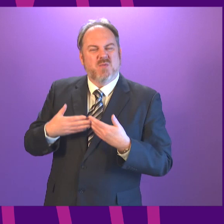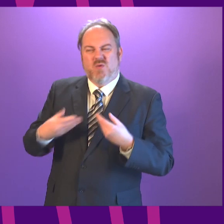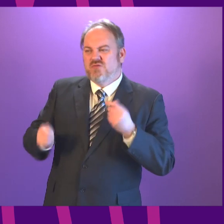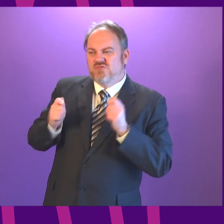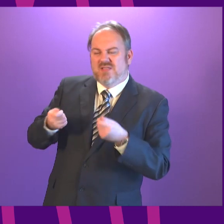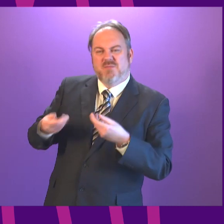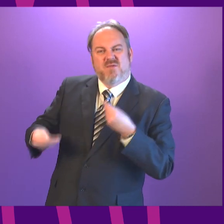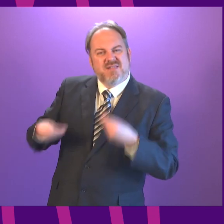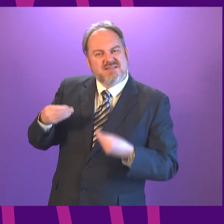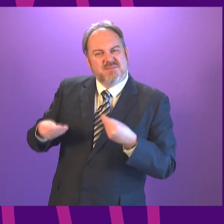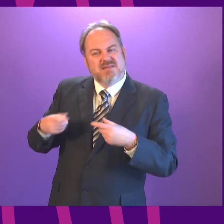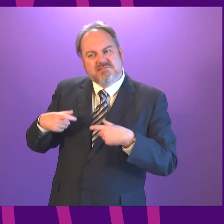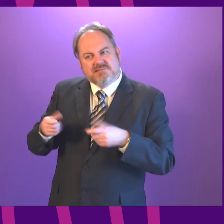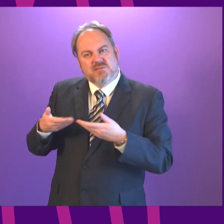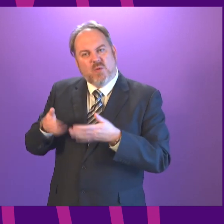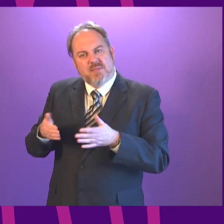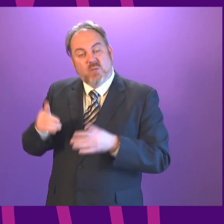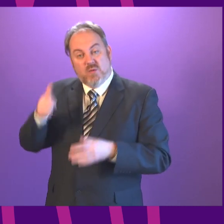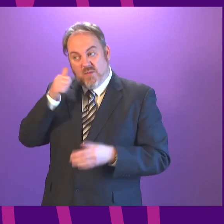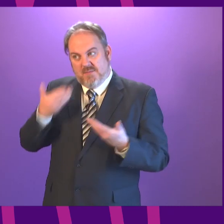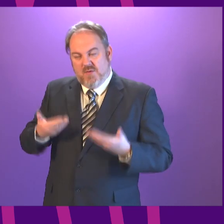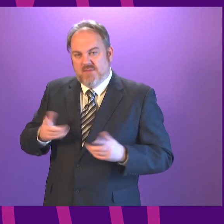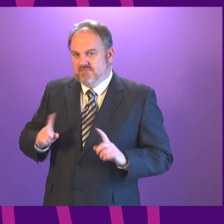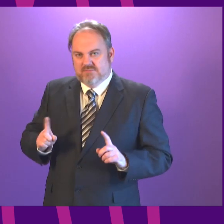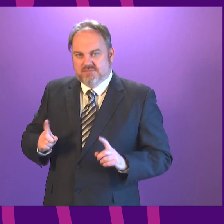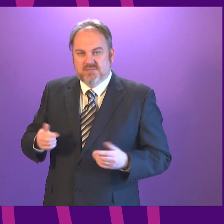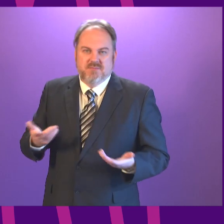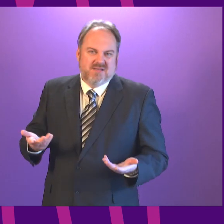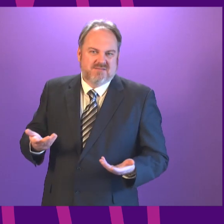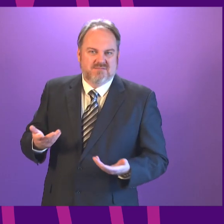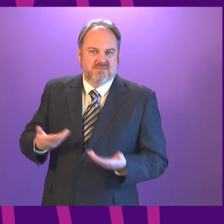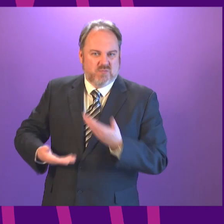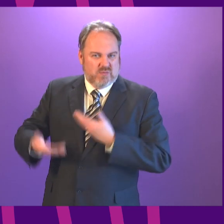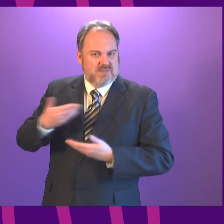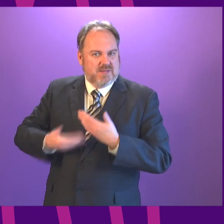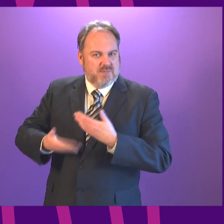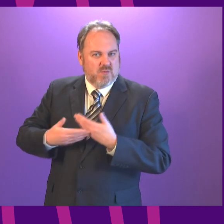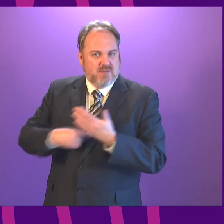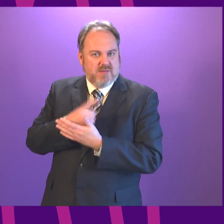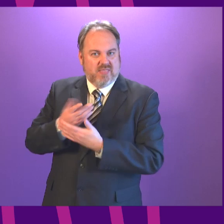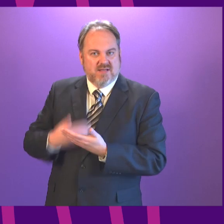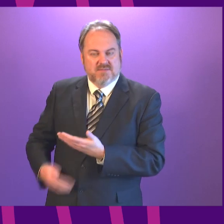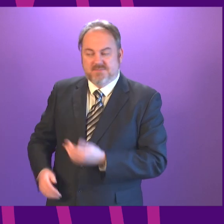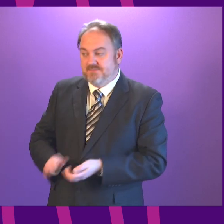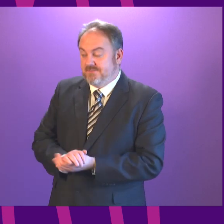not the current direction of travel? The First Minister: Yes, of course we will. I absolutely understand